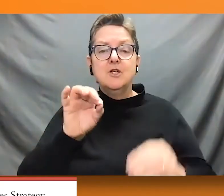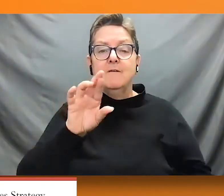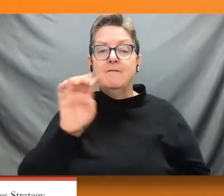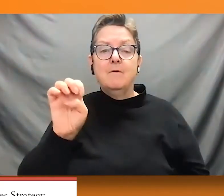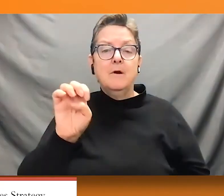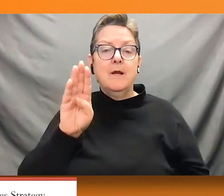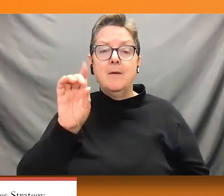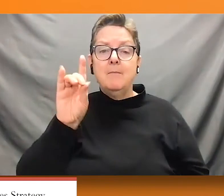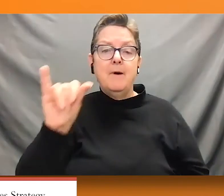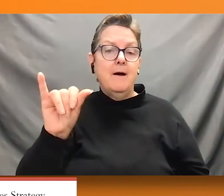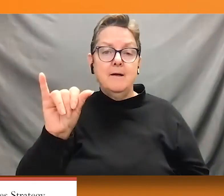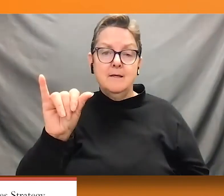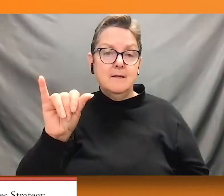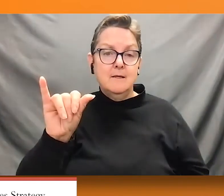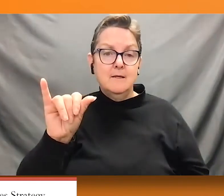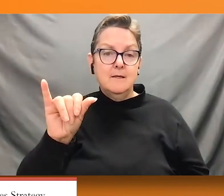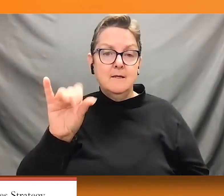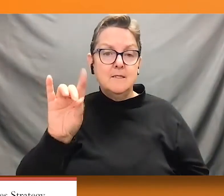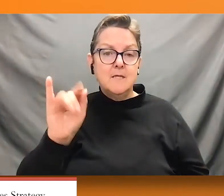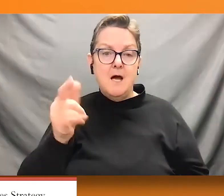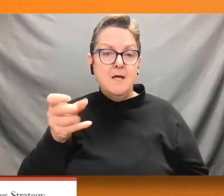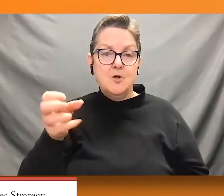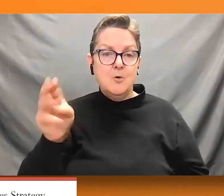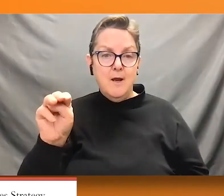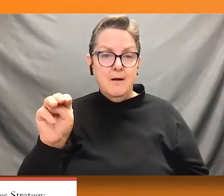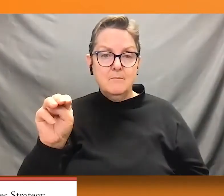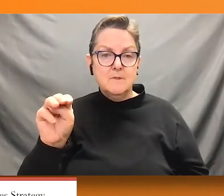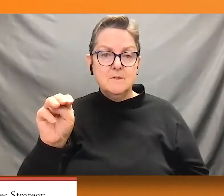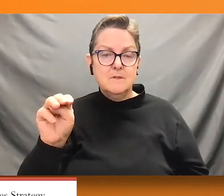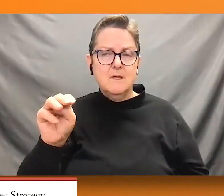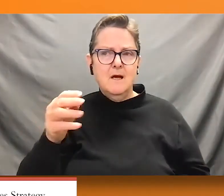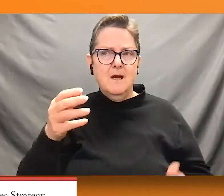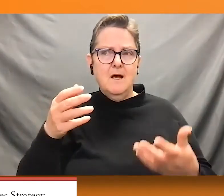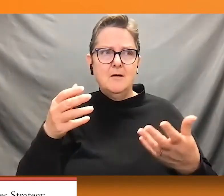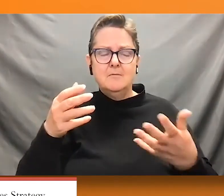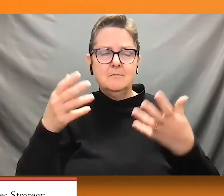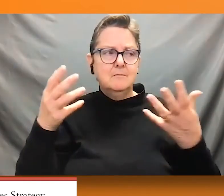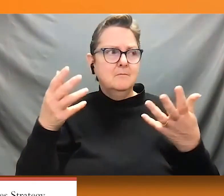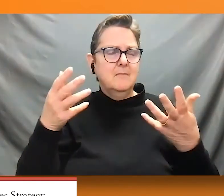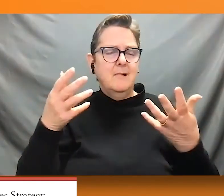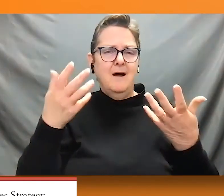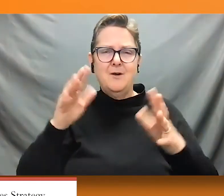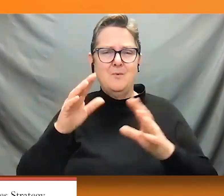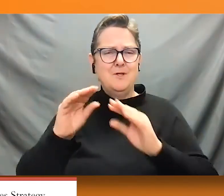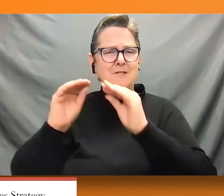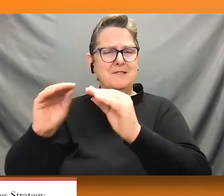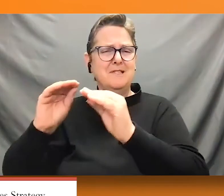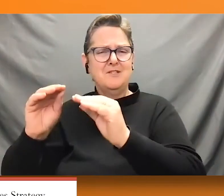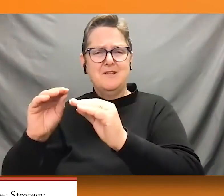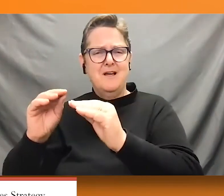out of--something that's hanging out in my brain. I don't want to just teach that kind of in a vacuum.